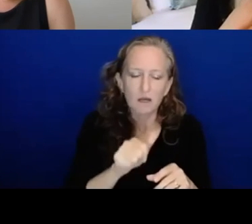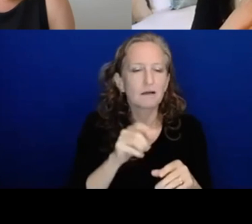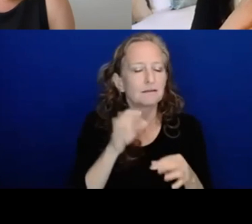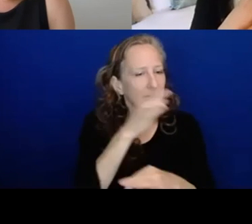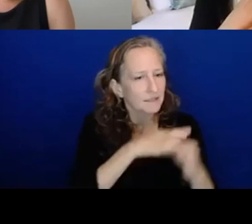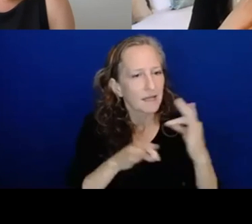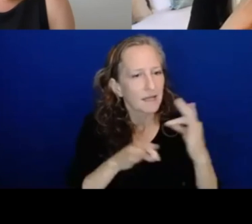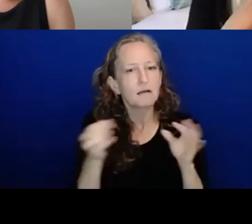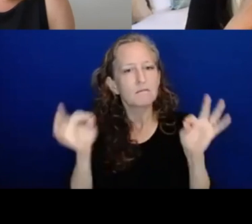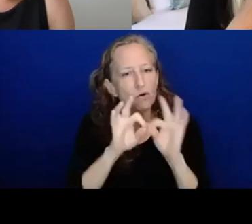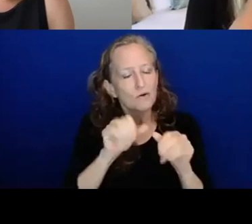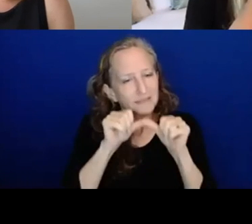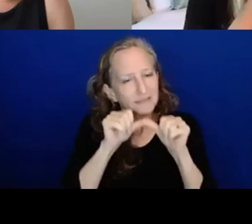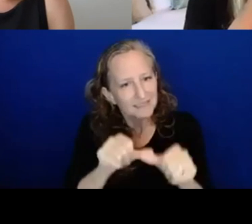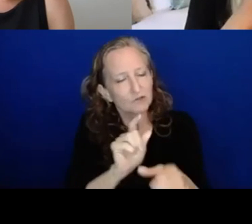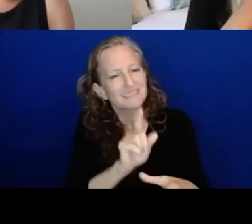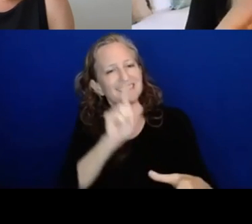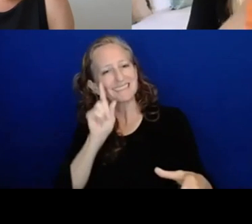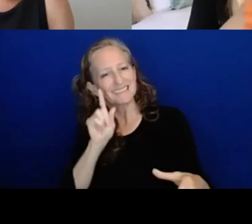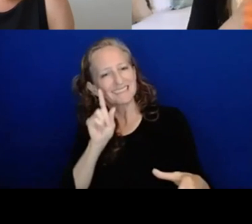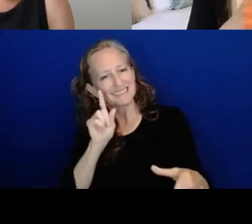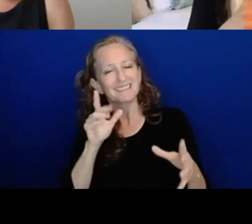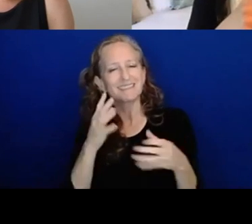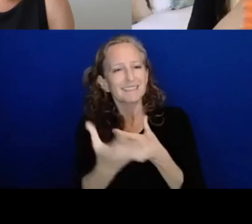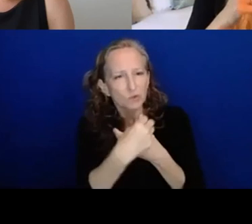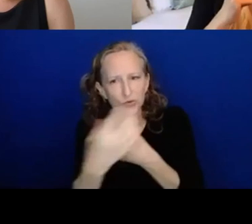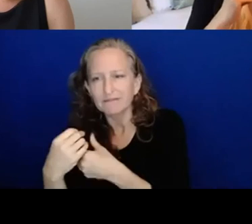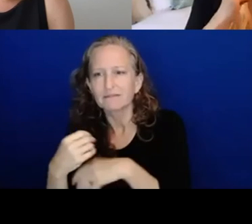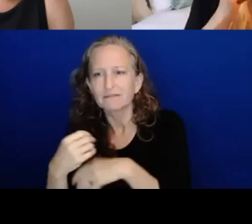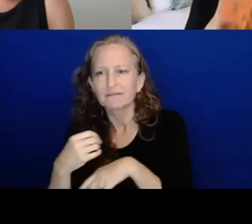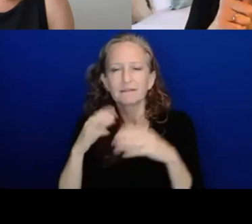diverse perspectives in the workplace. And so, if you are out there, I would challenge